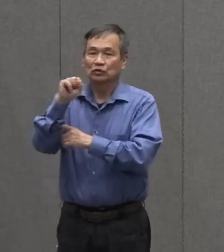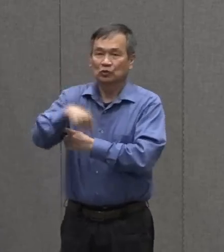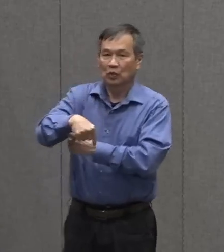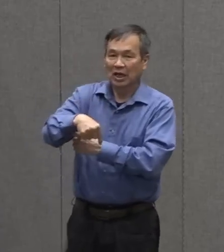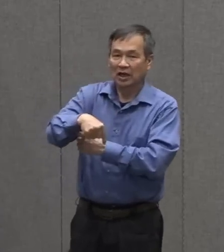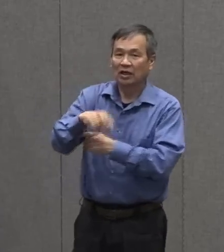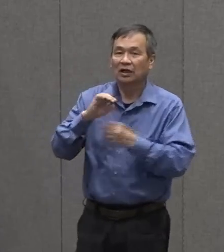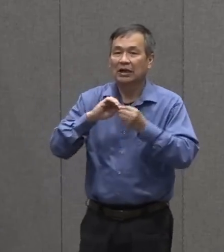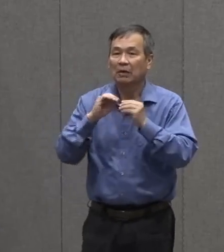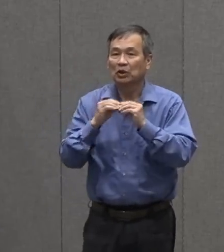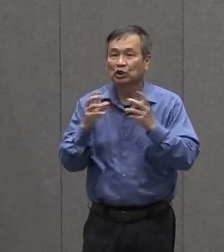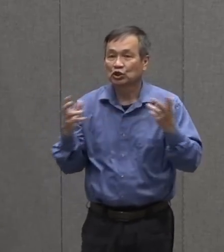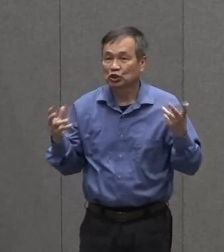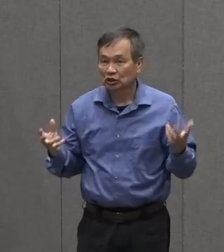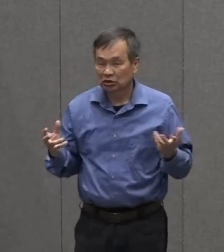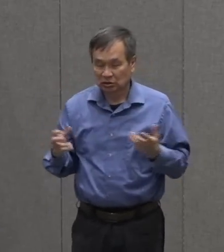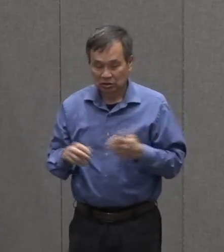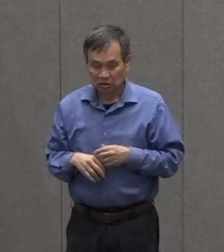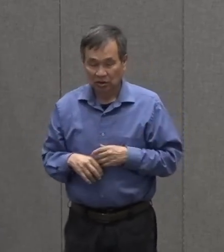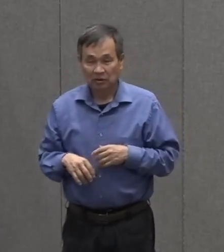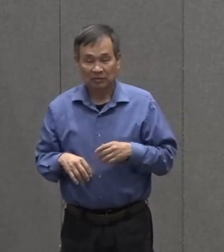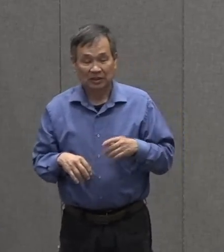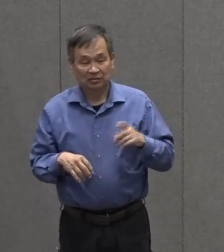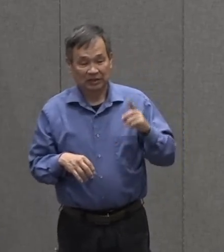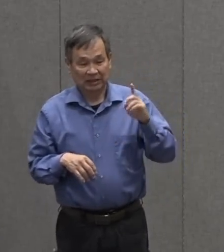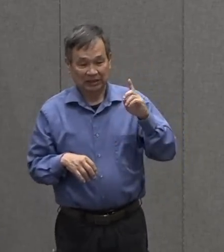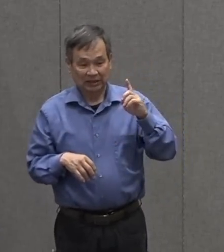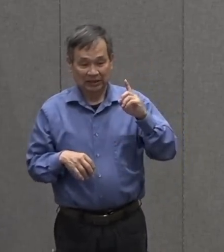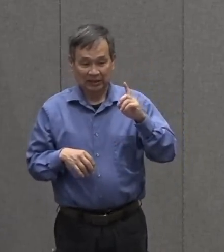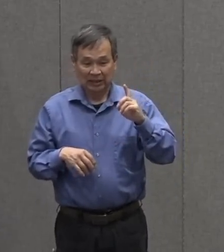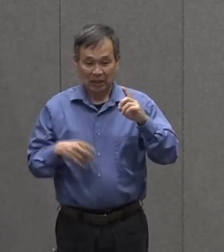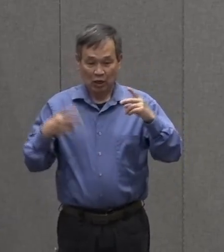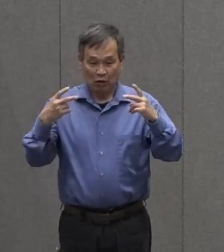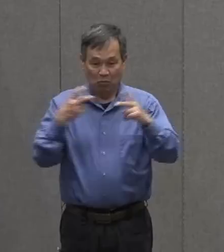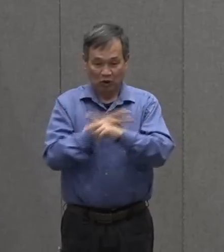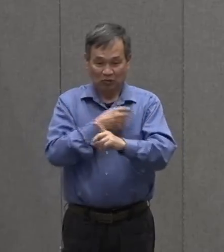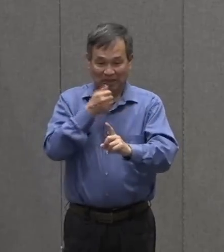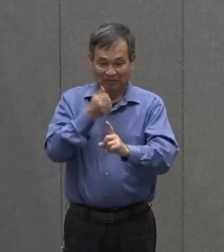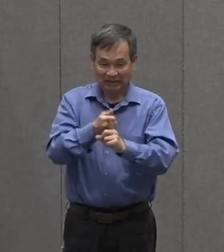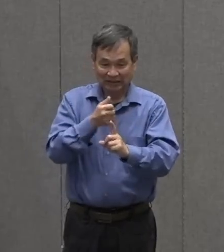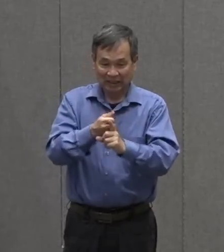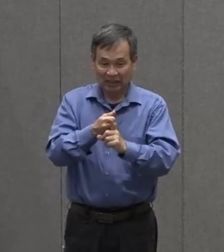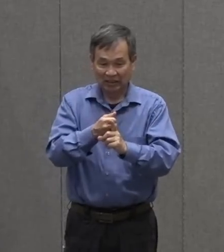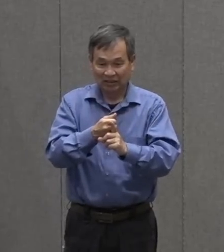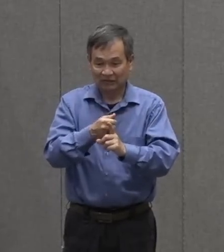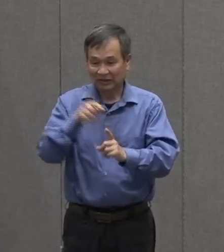Well remember, it's a factor multiplied by itself to get that product.